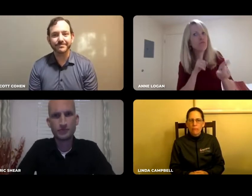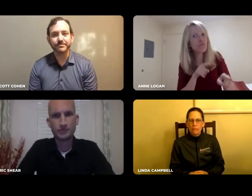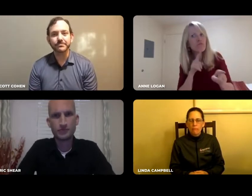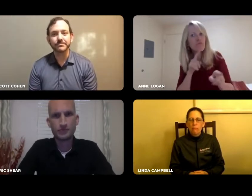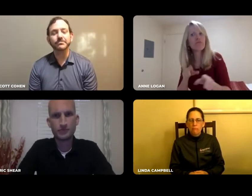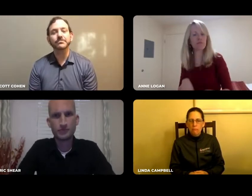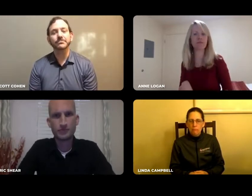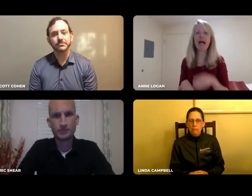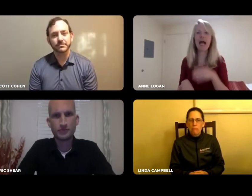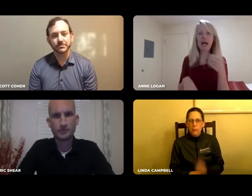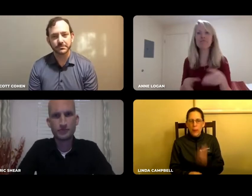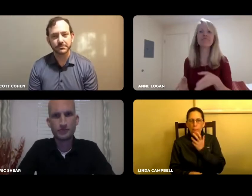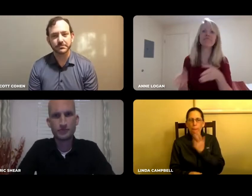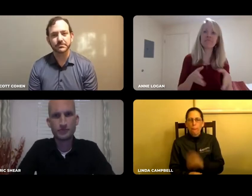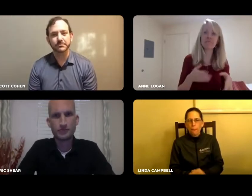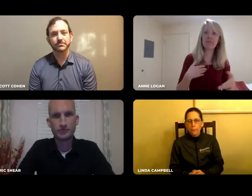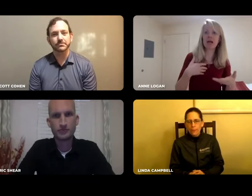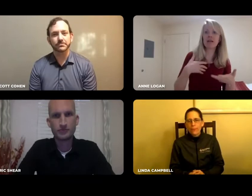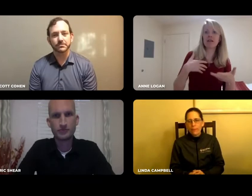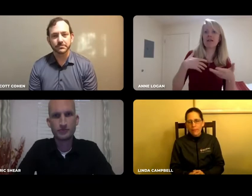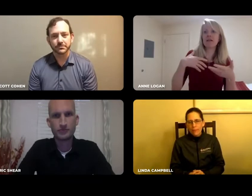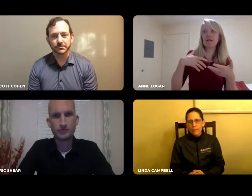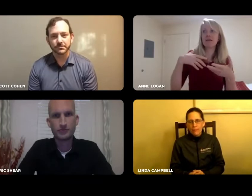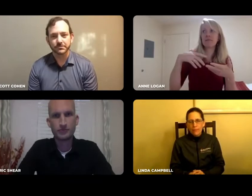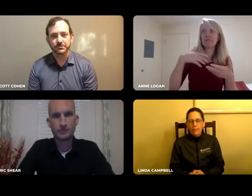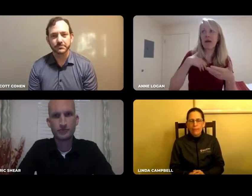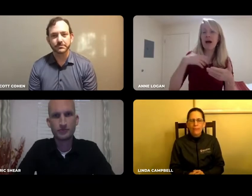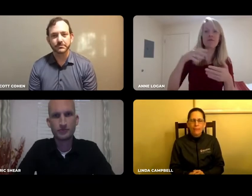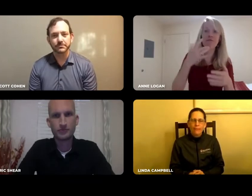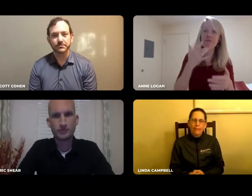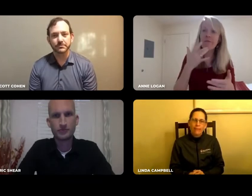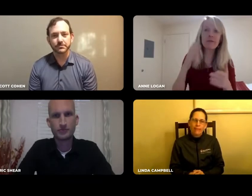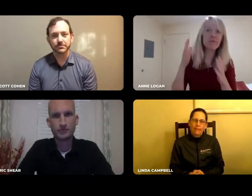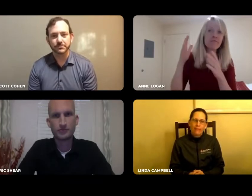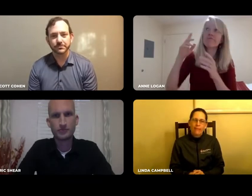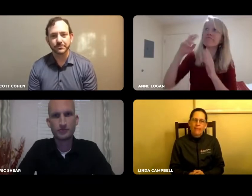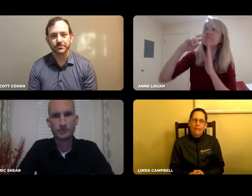She was so patient and answered all of my questions